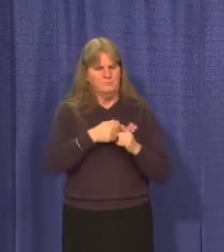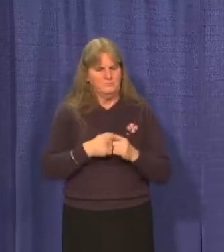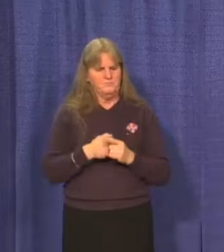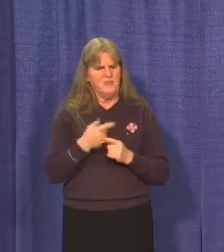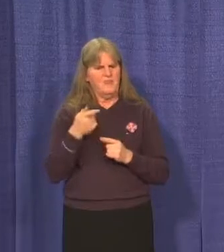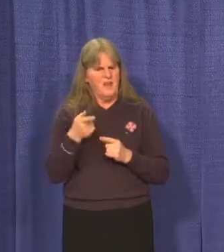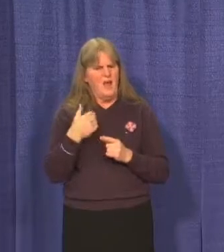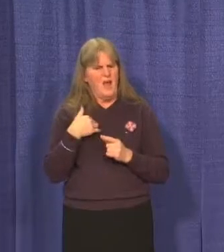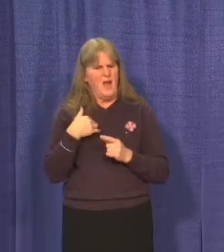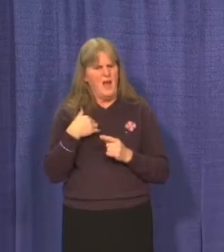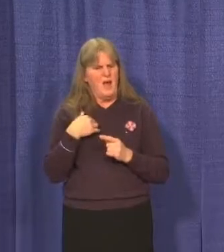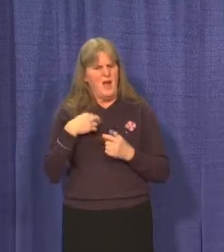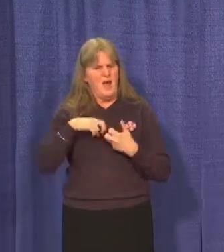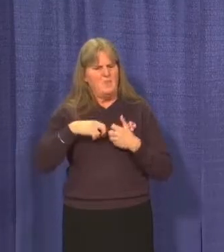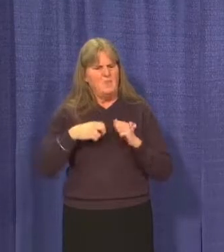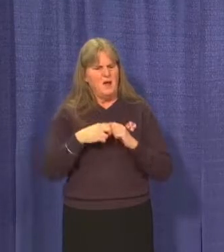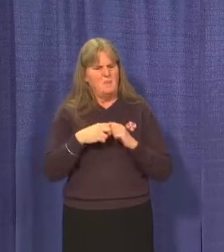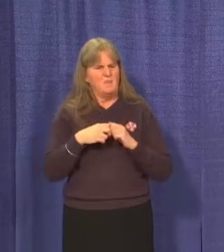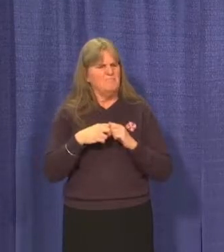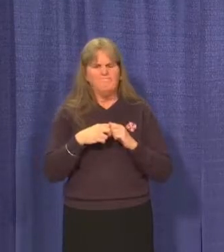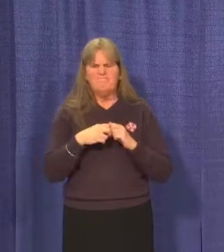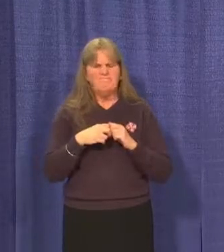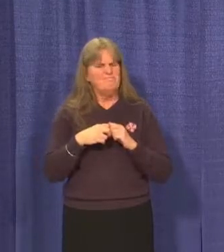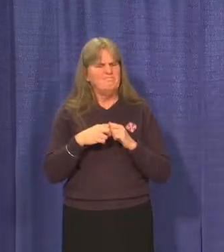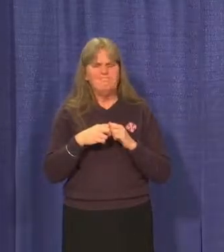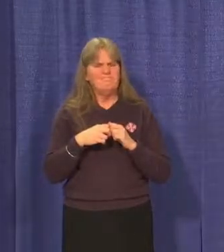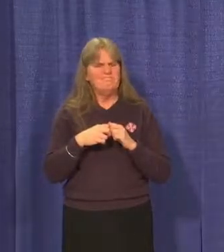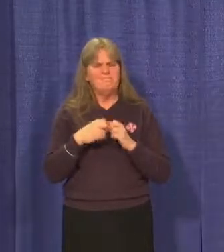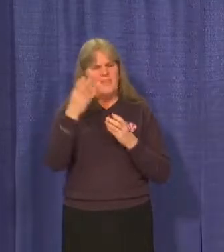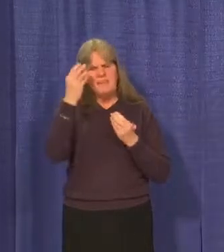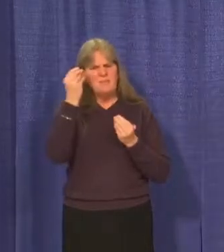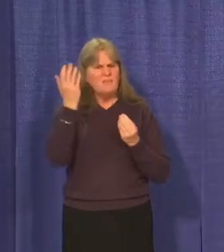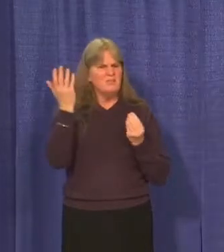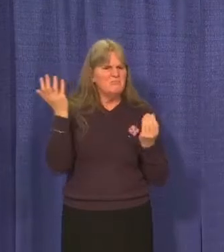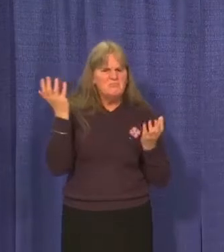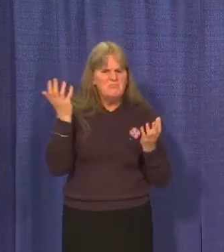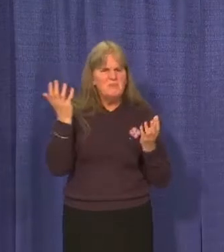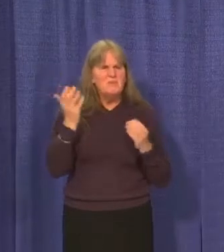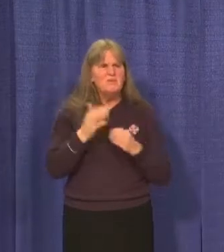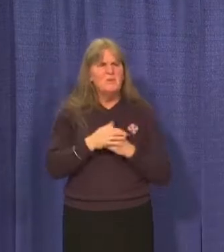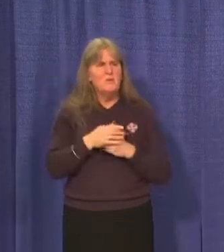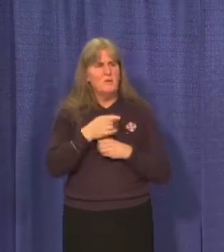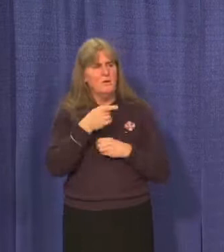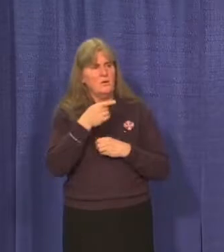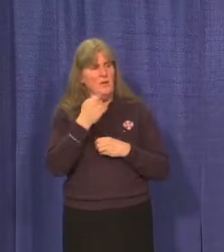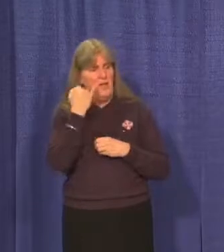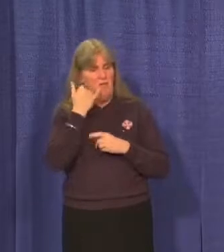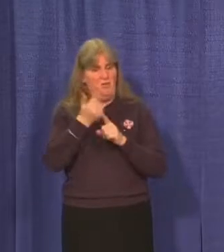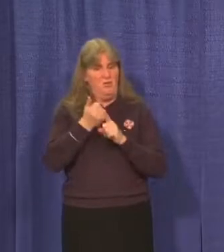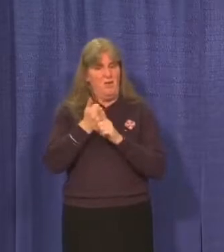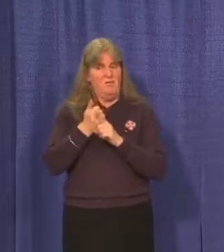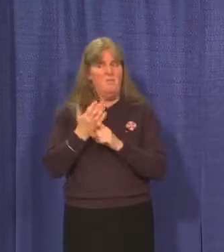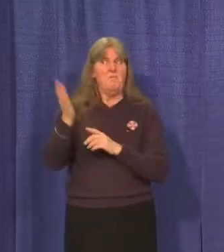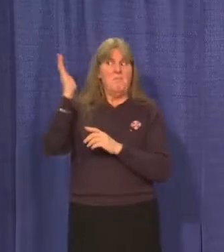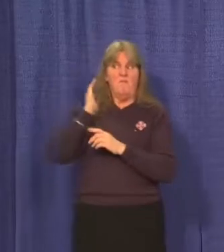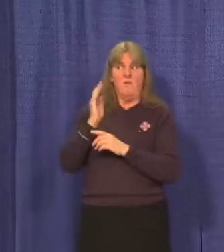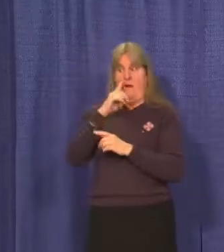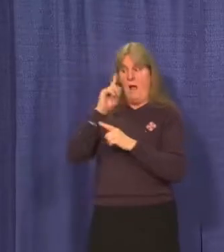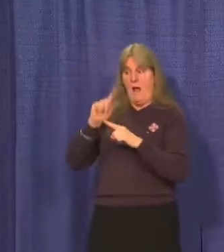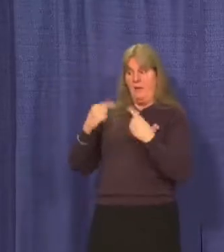They are having some trouble getting the information they need. Especially if you have a history of allergic reactions, if you go